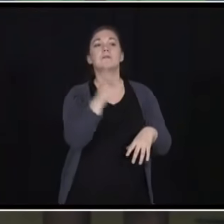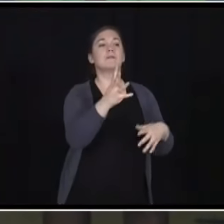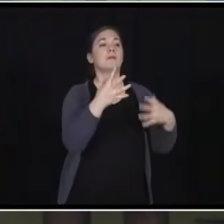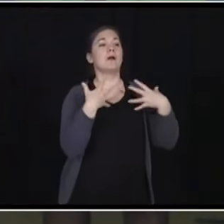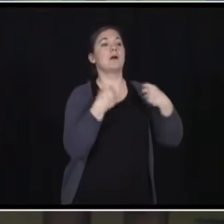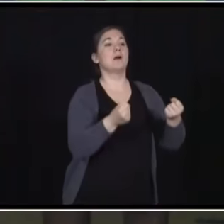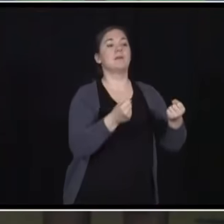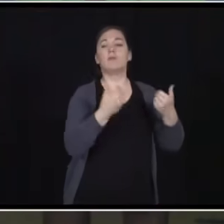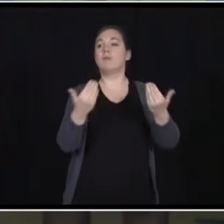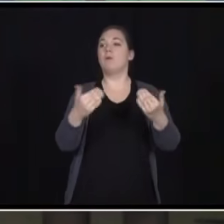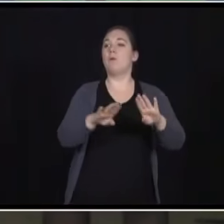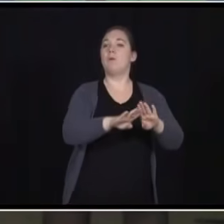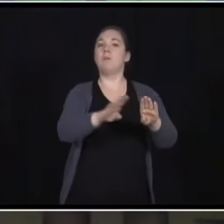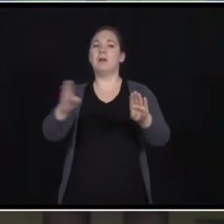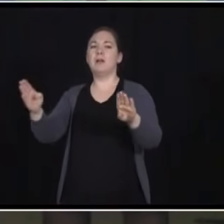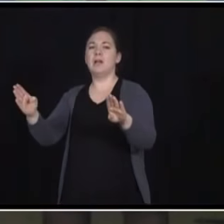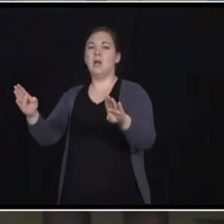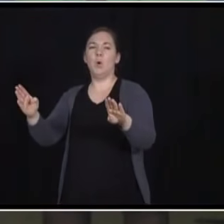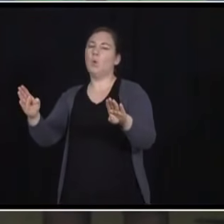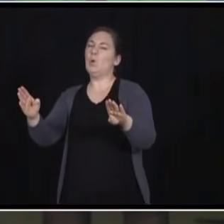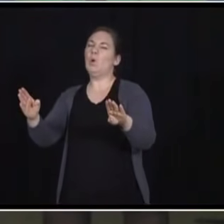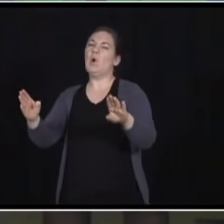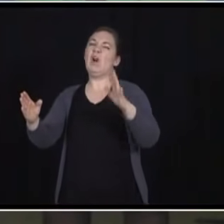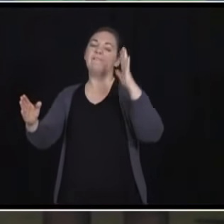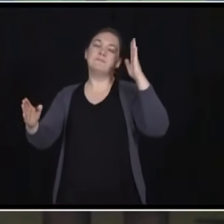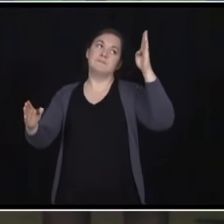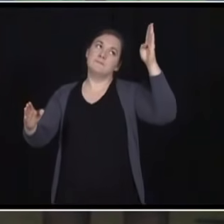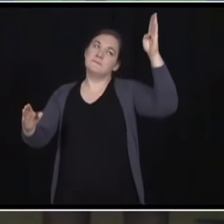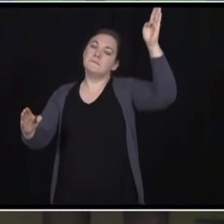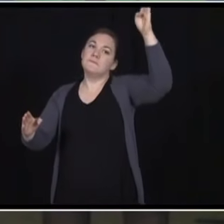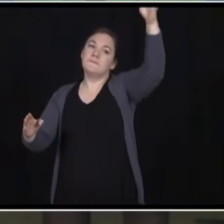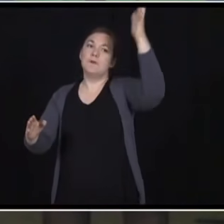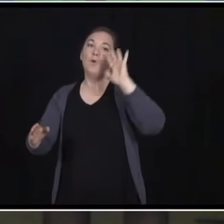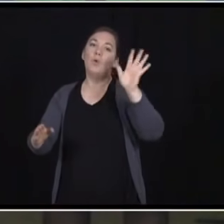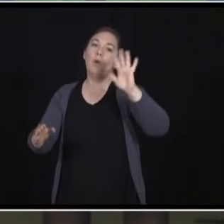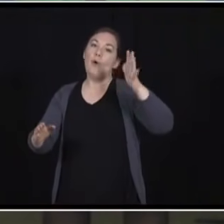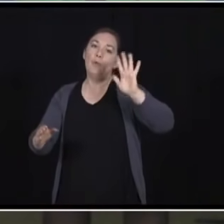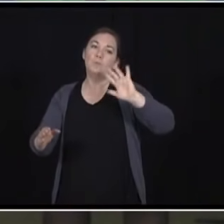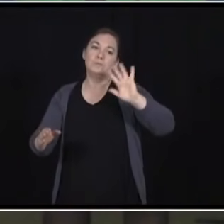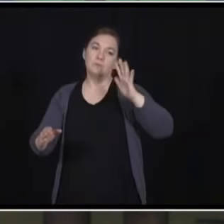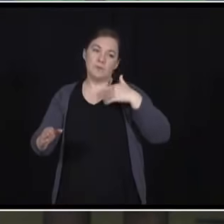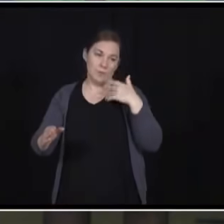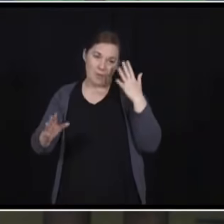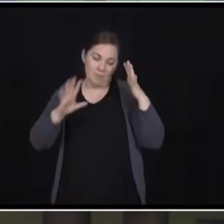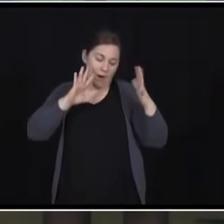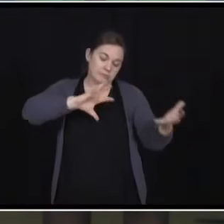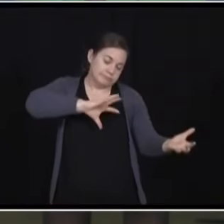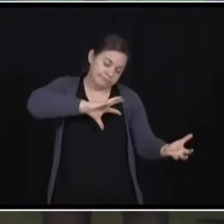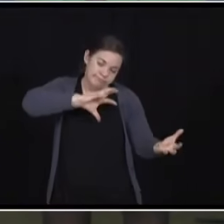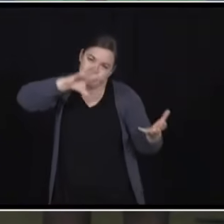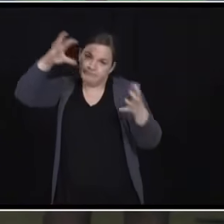But I will tell you one thing, if we just ignore the hell out of it and say let's open every